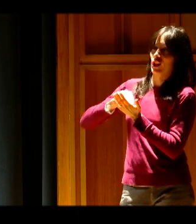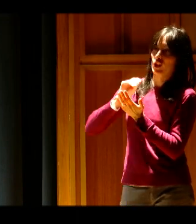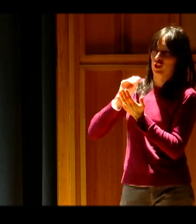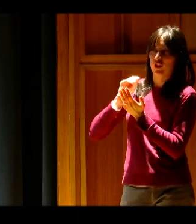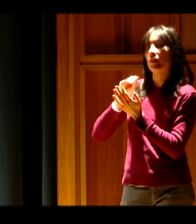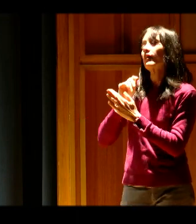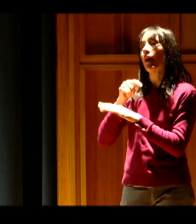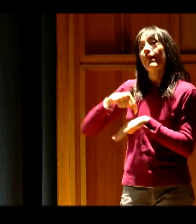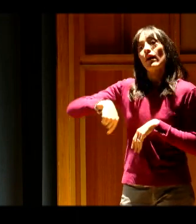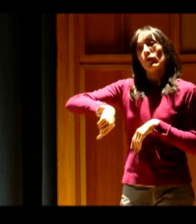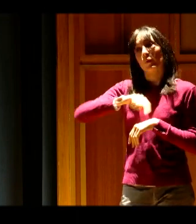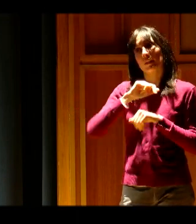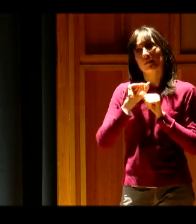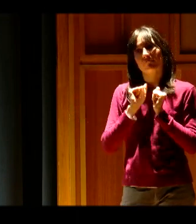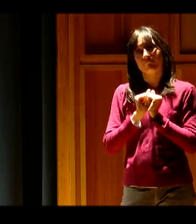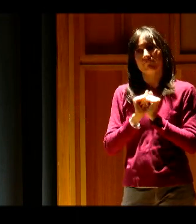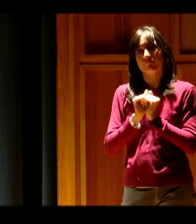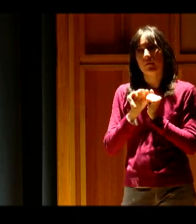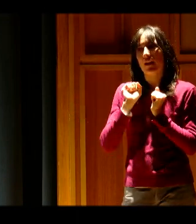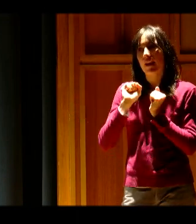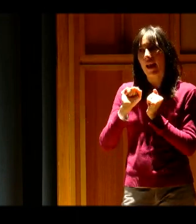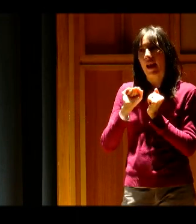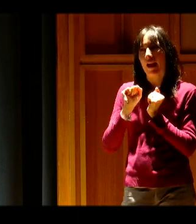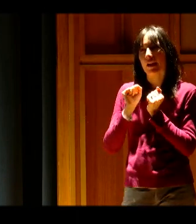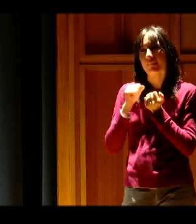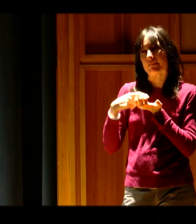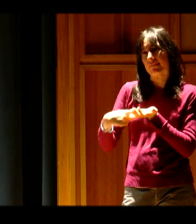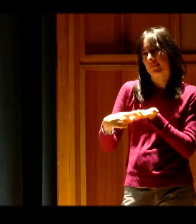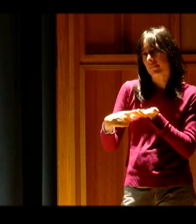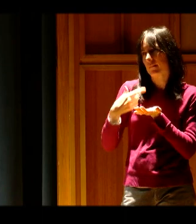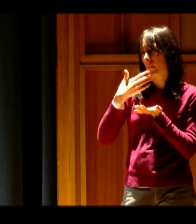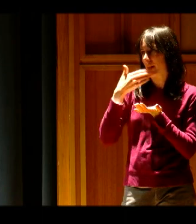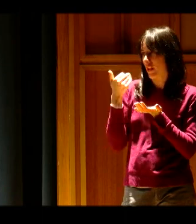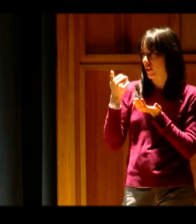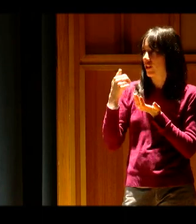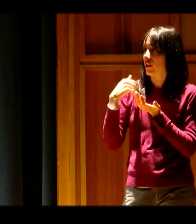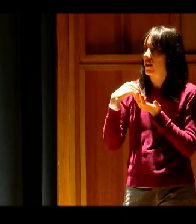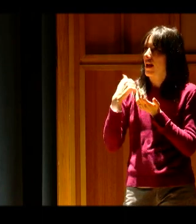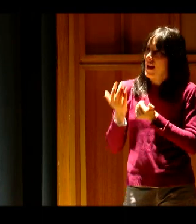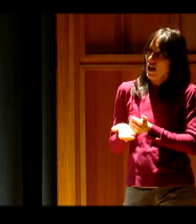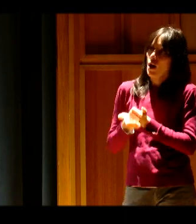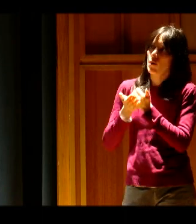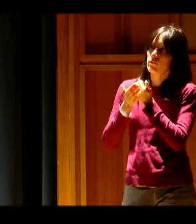have a conversation that's going to help a movement forward even if there are small steps